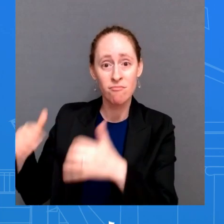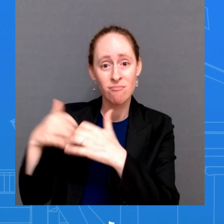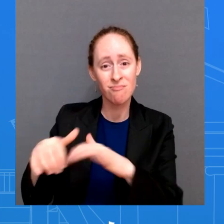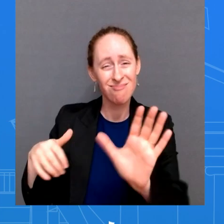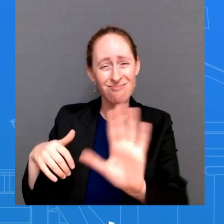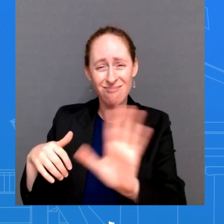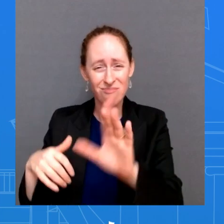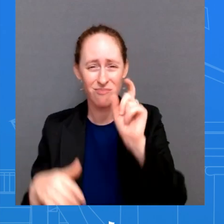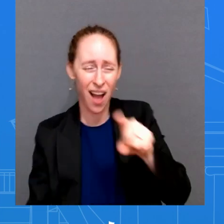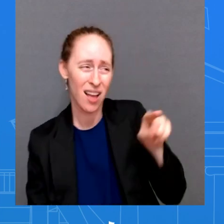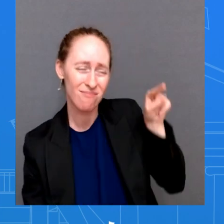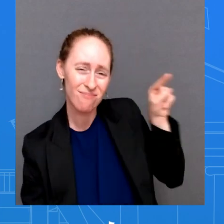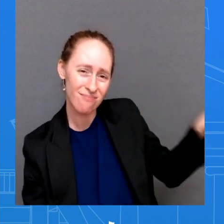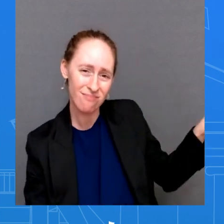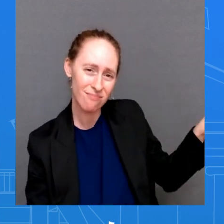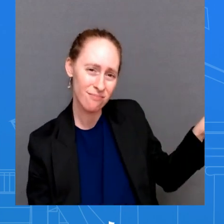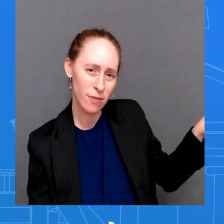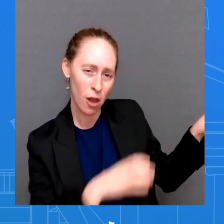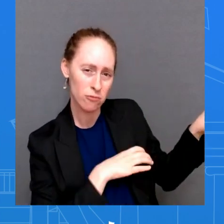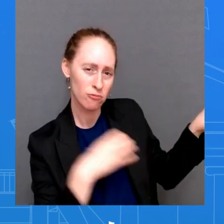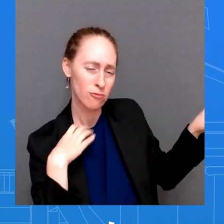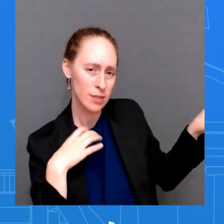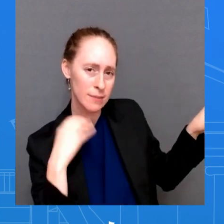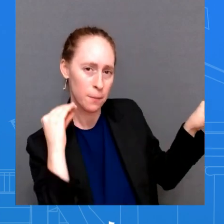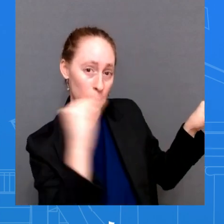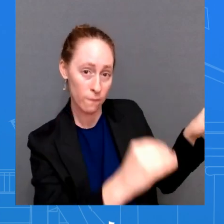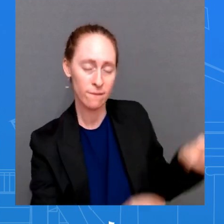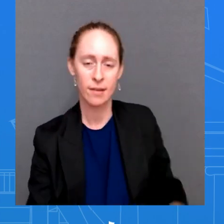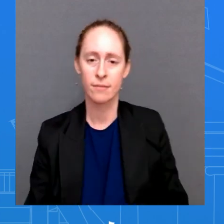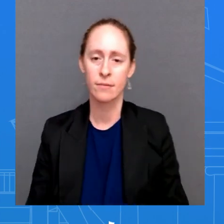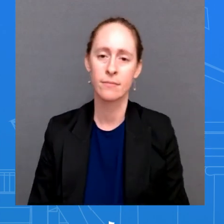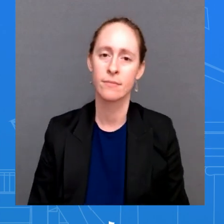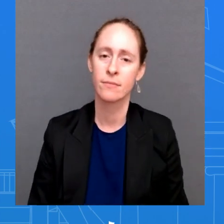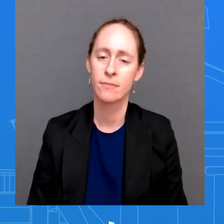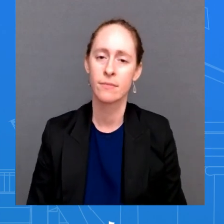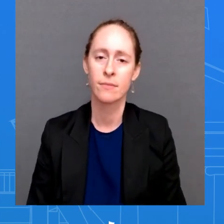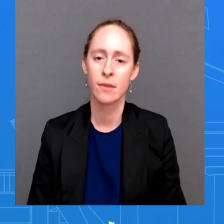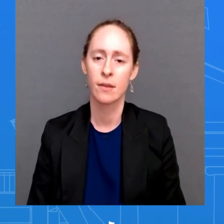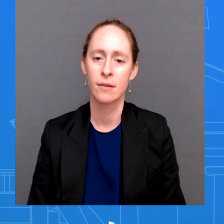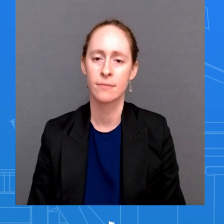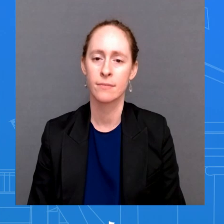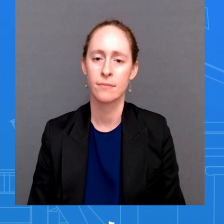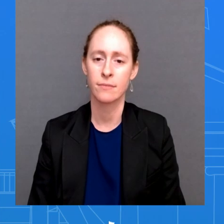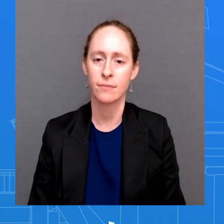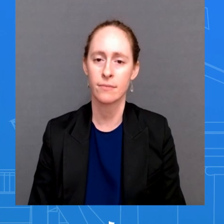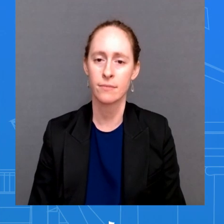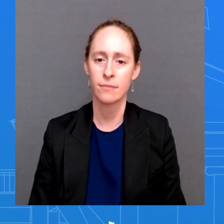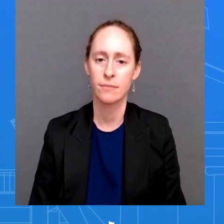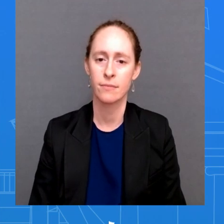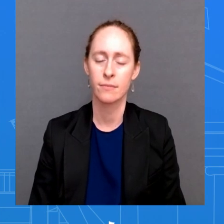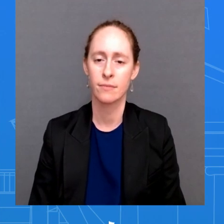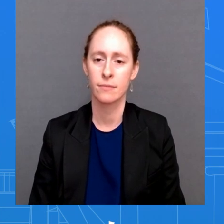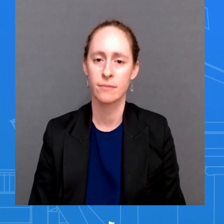right that the 30-day report that the President asked Secretary Becerra for, that would be on Sunday, I think?